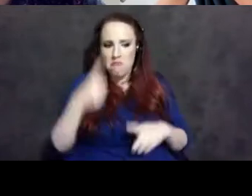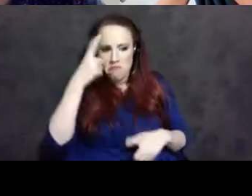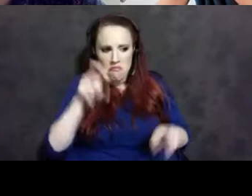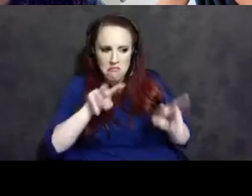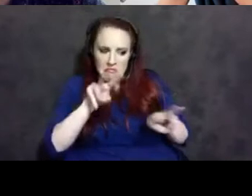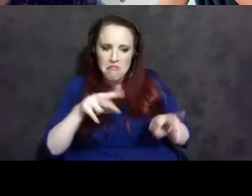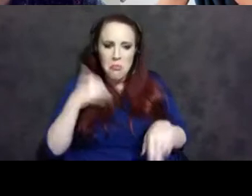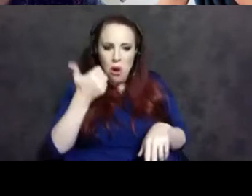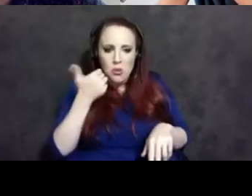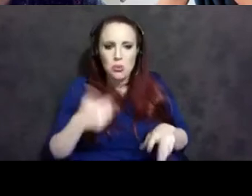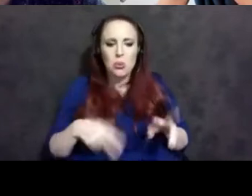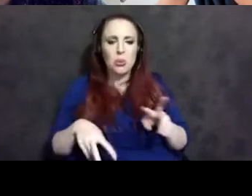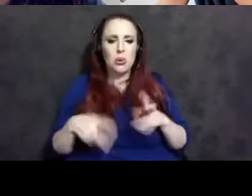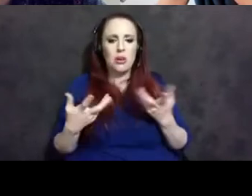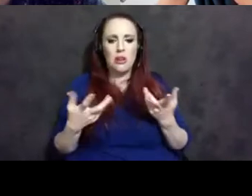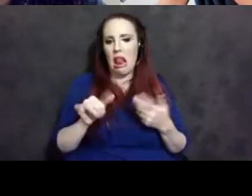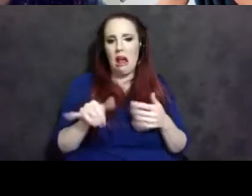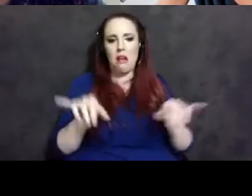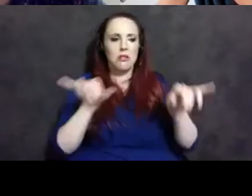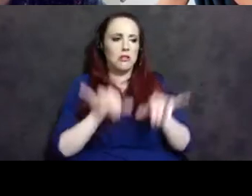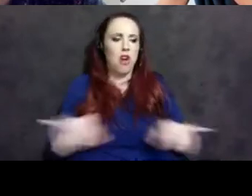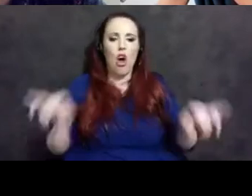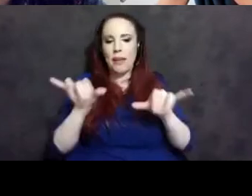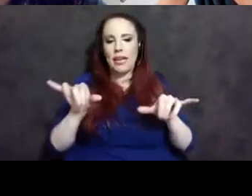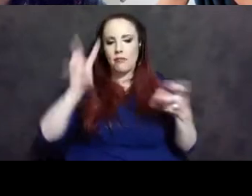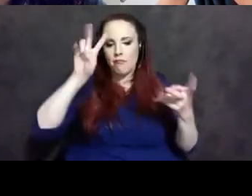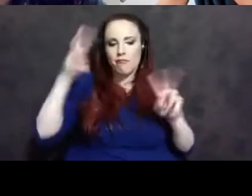this point, that's just a common misconception of transgender people.